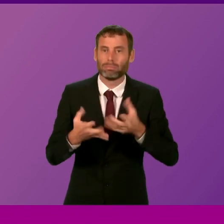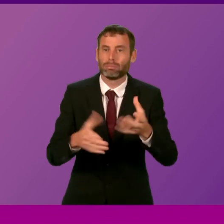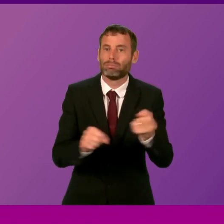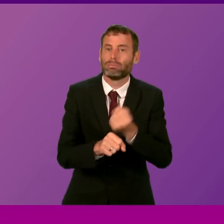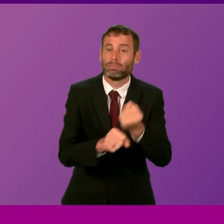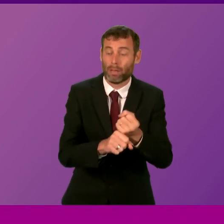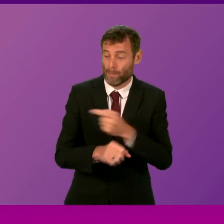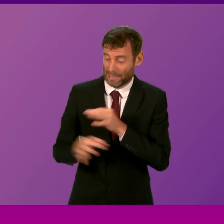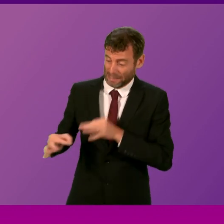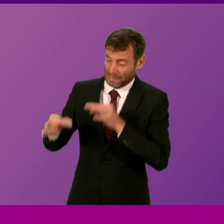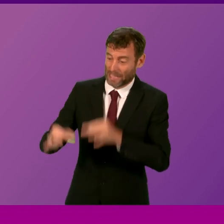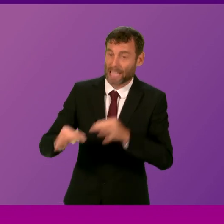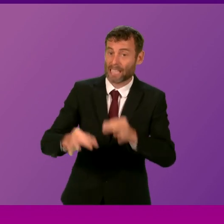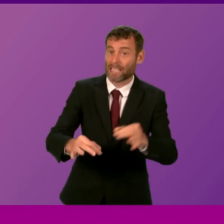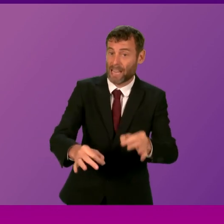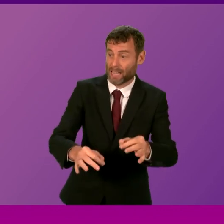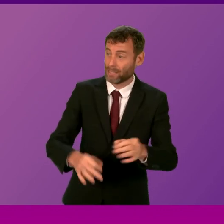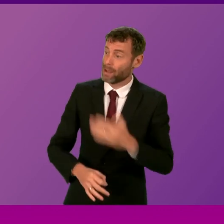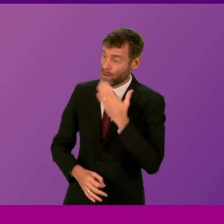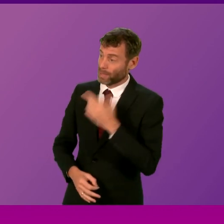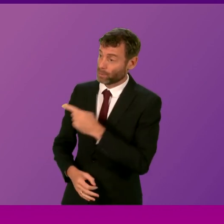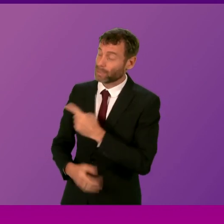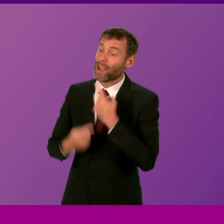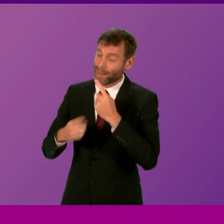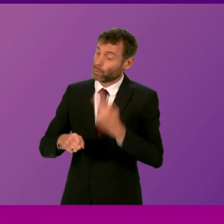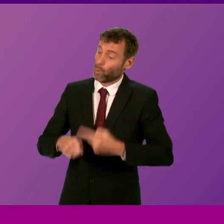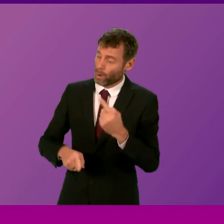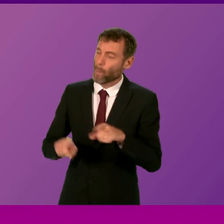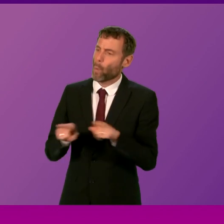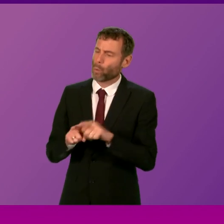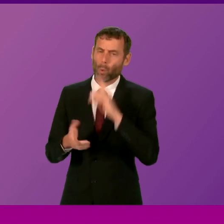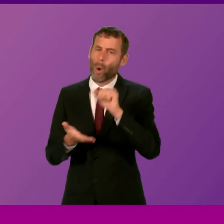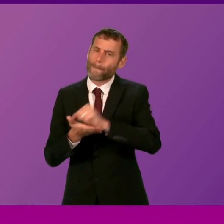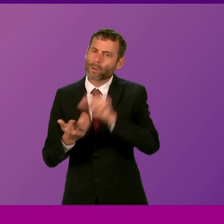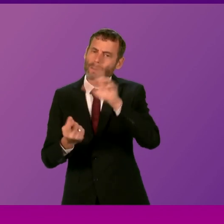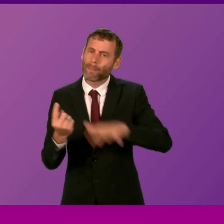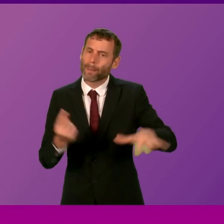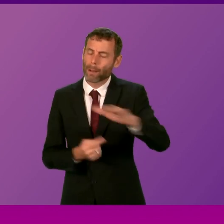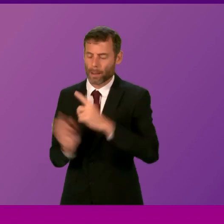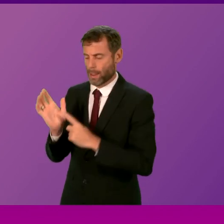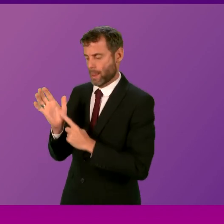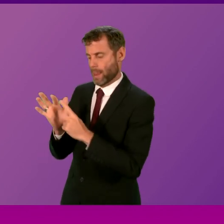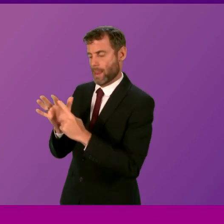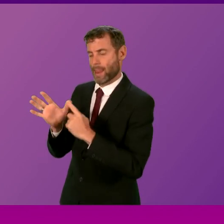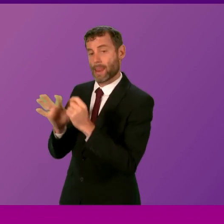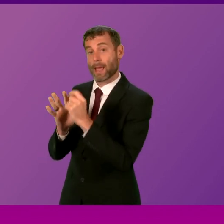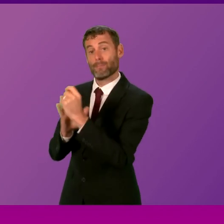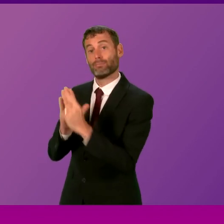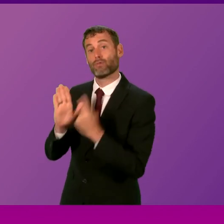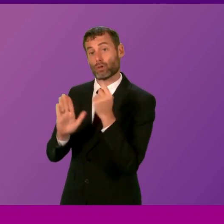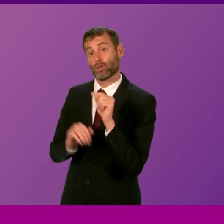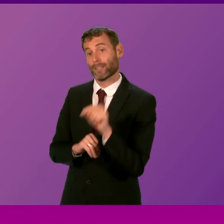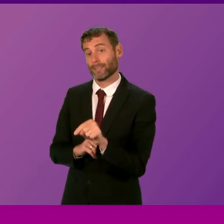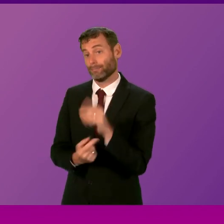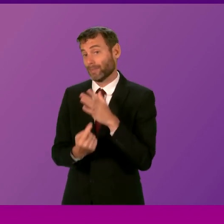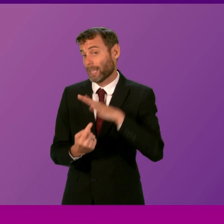First, phases 1 and 2 of